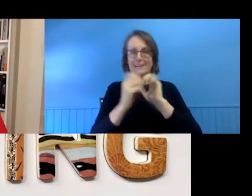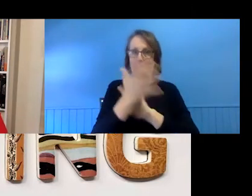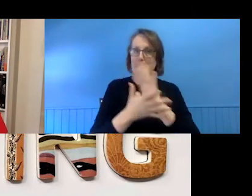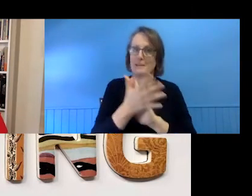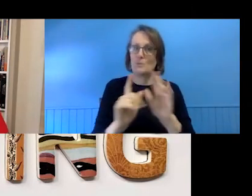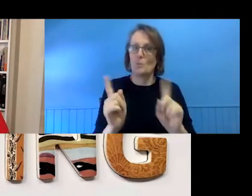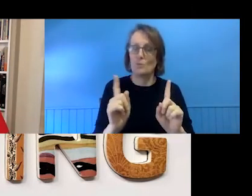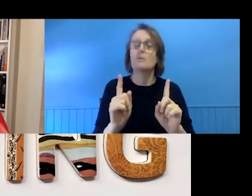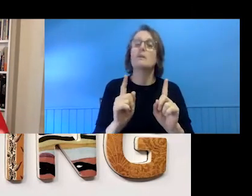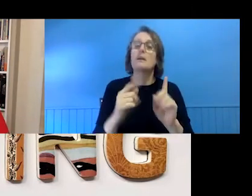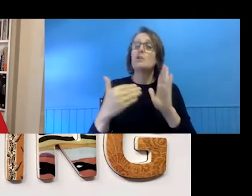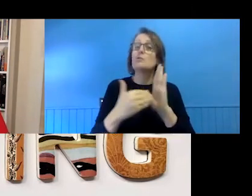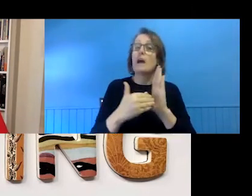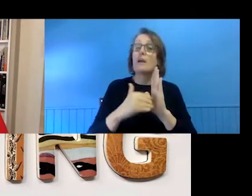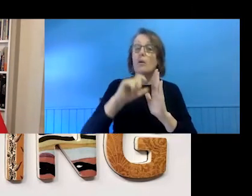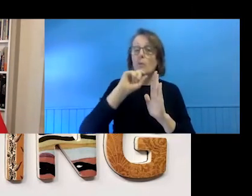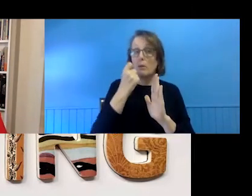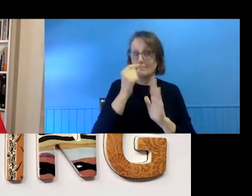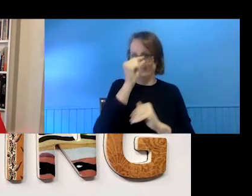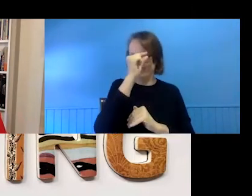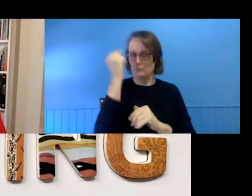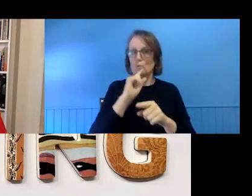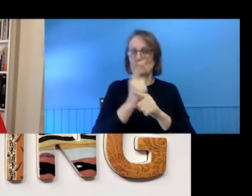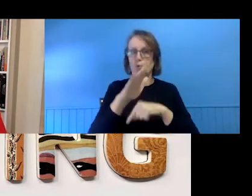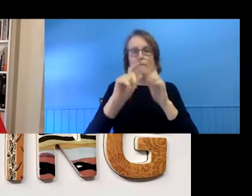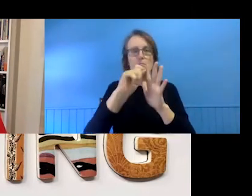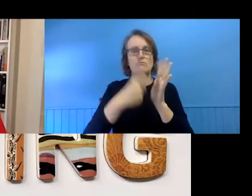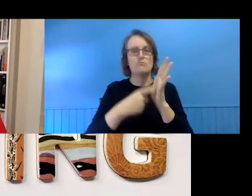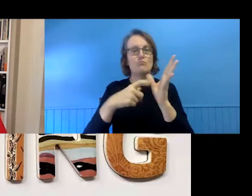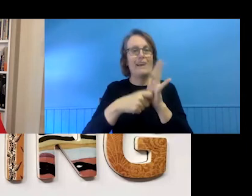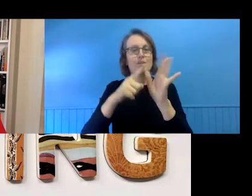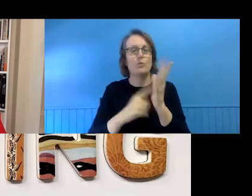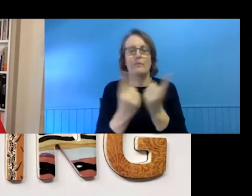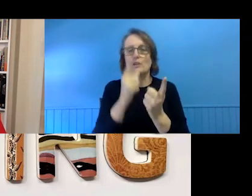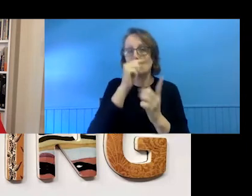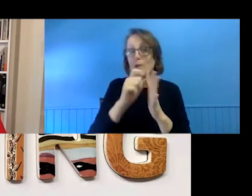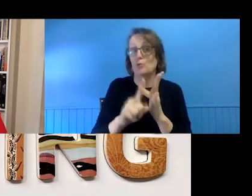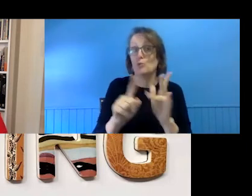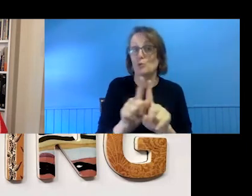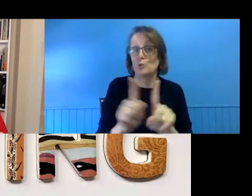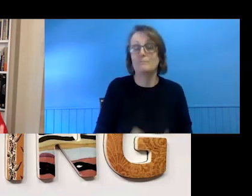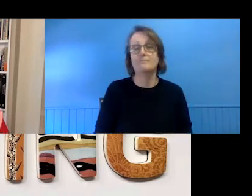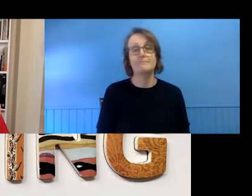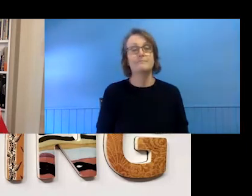focusing though on the practical activities you can undertake at this